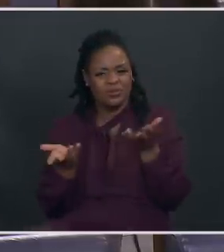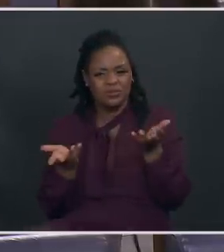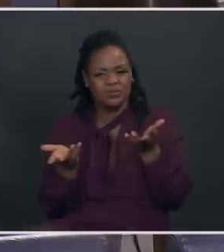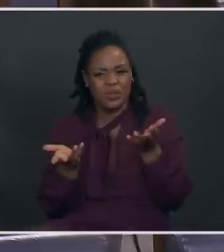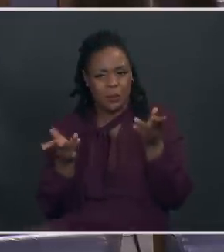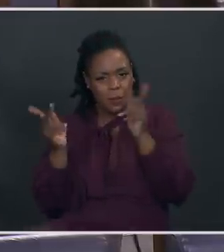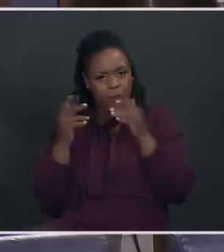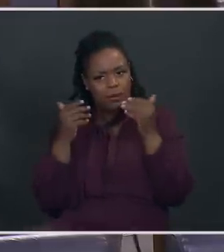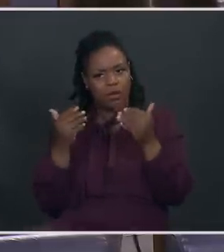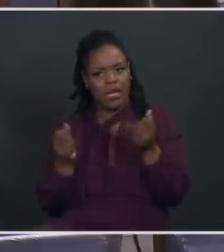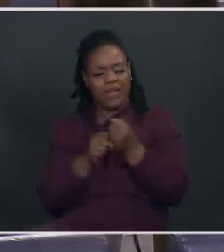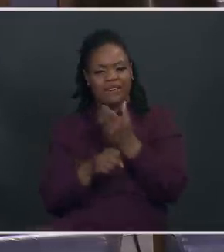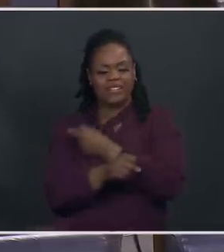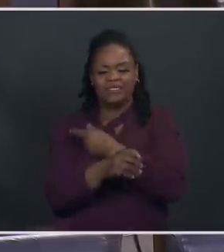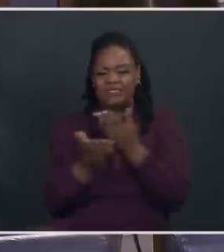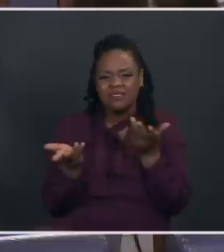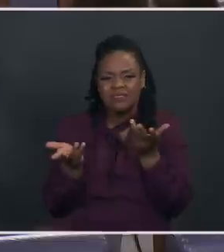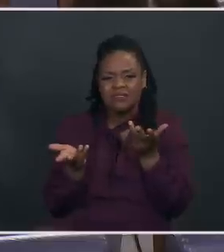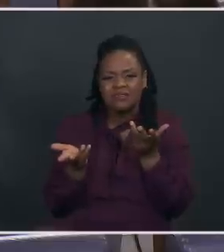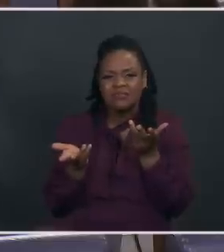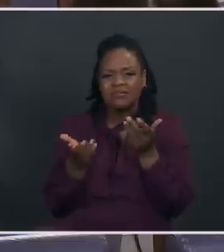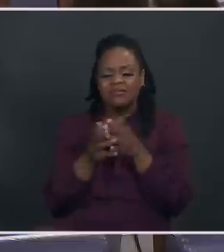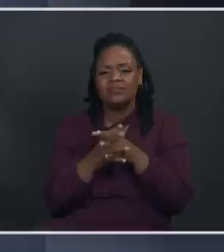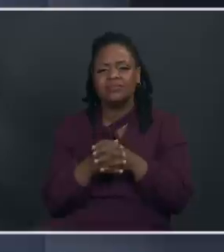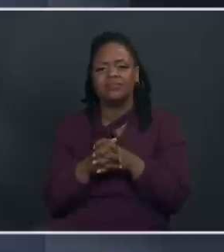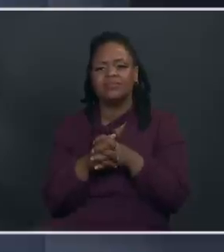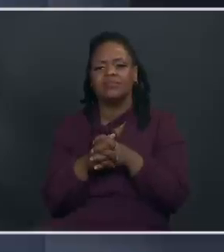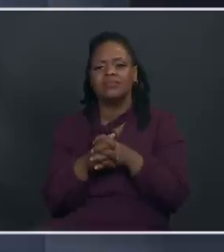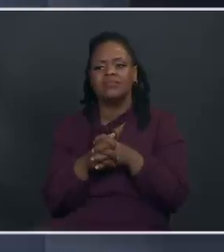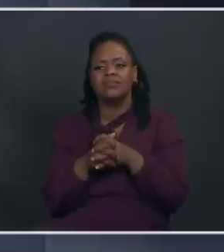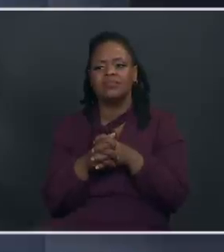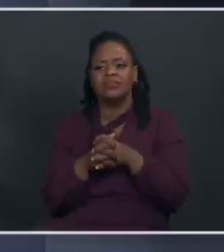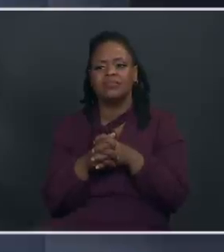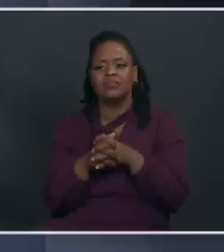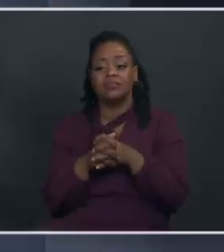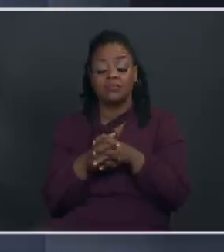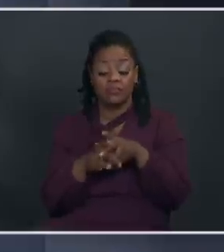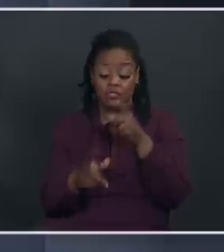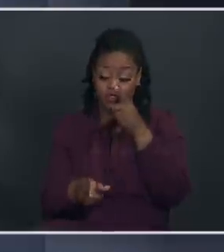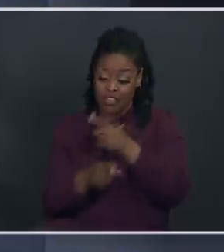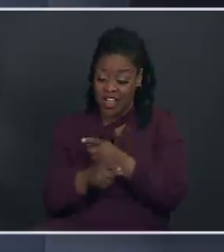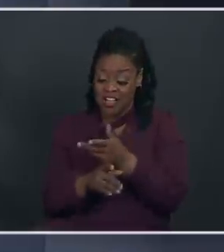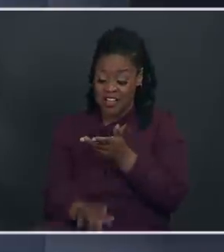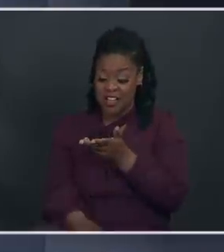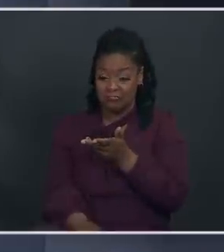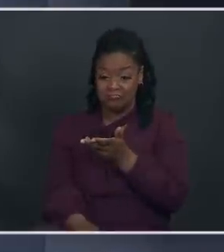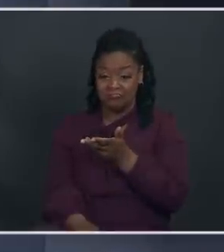by, say, 70 percent by the fall? Ms. Psaki: You're absolutely right, Nadia, that this is one of the biggest challenges we face.